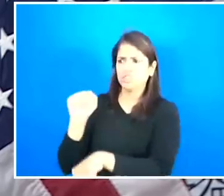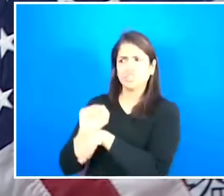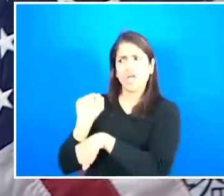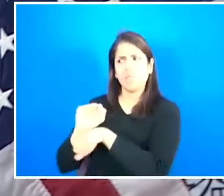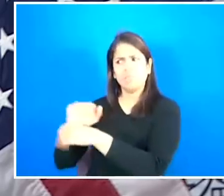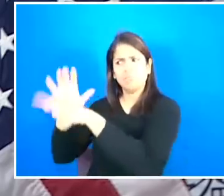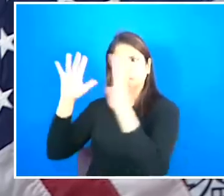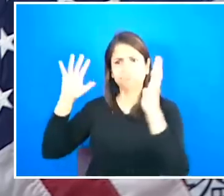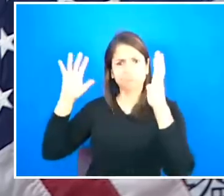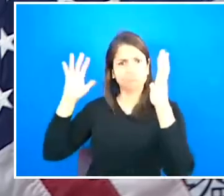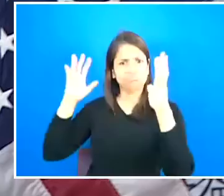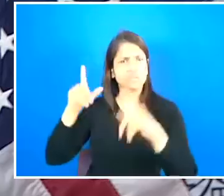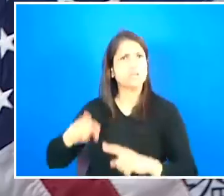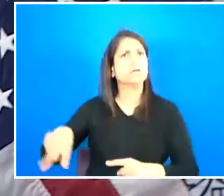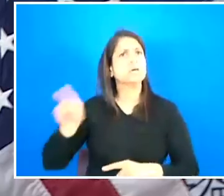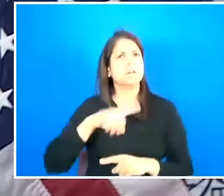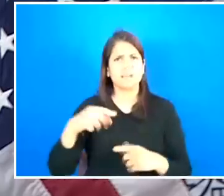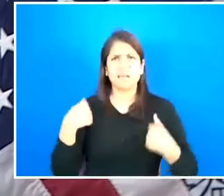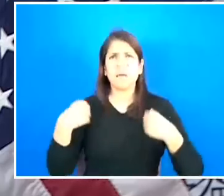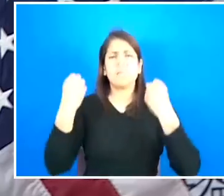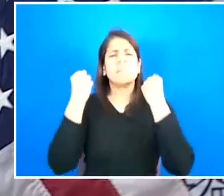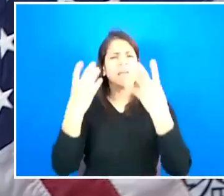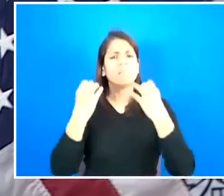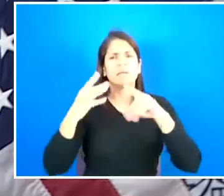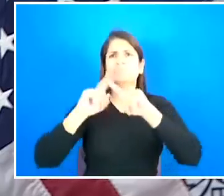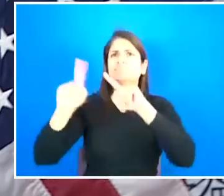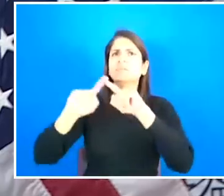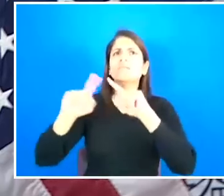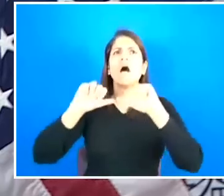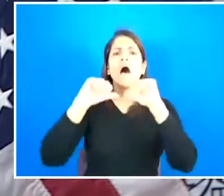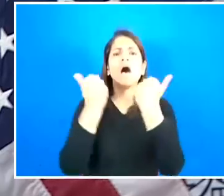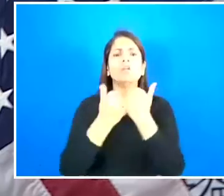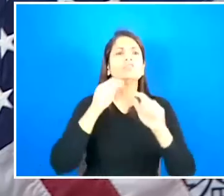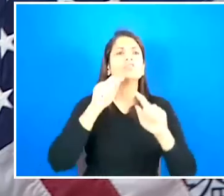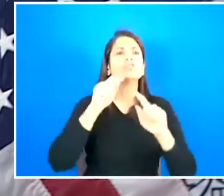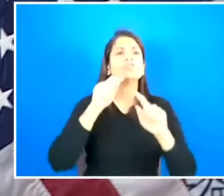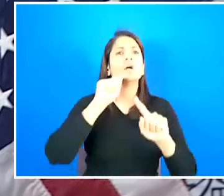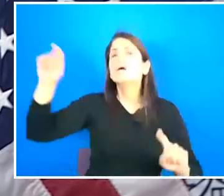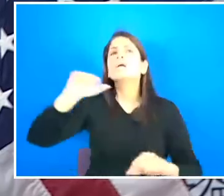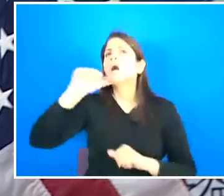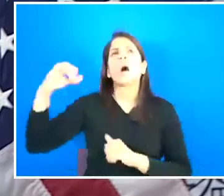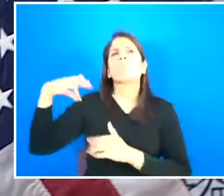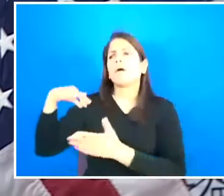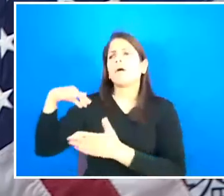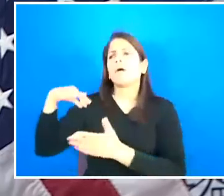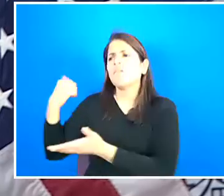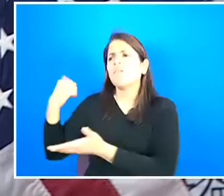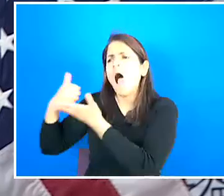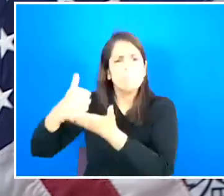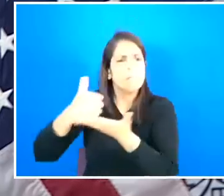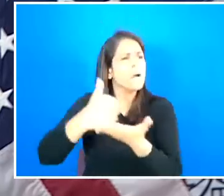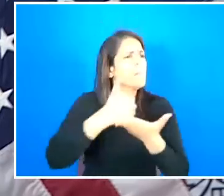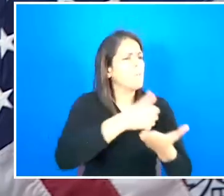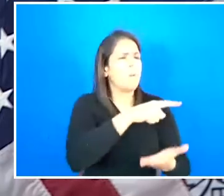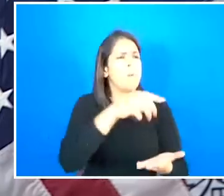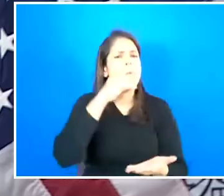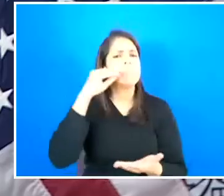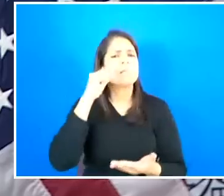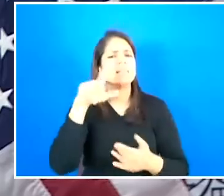OF CUROSSOE CI AL SERVICES, ALL THE ORGANIZATIONS THAT DO UTORACEH AS PART OF THE CITY, ALL THE